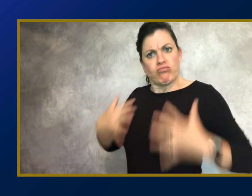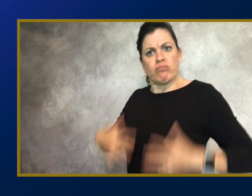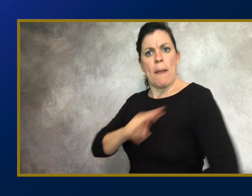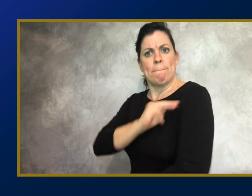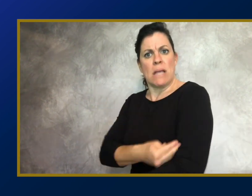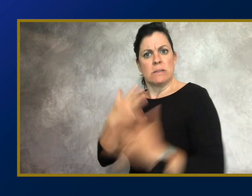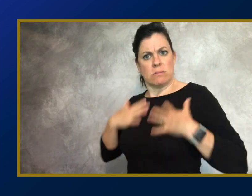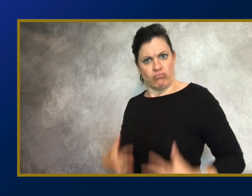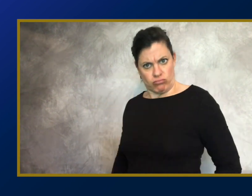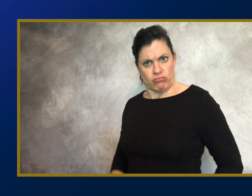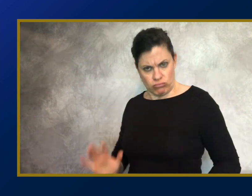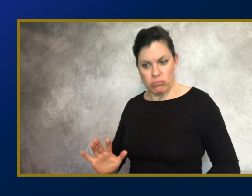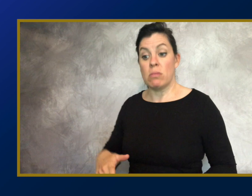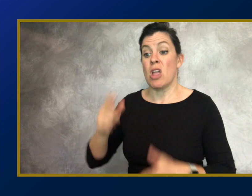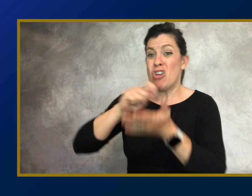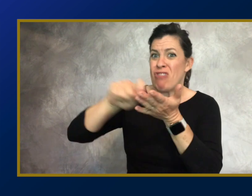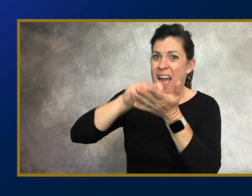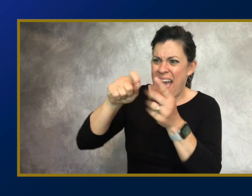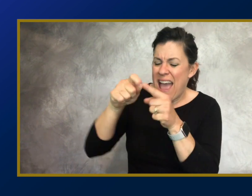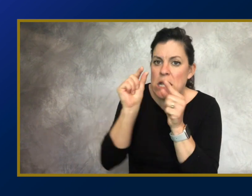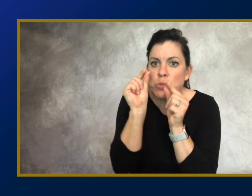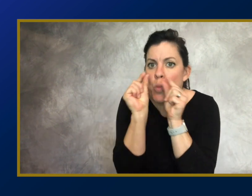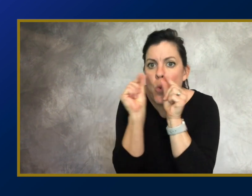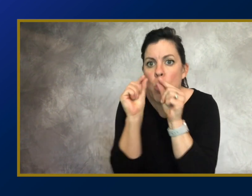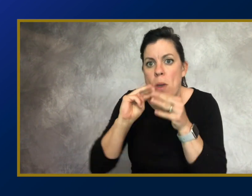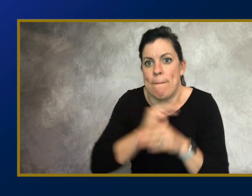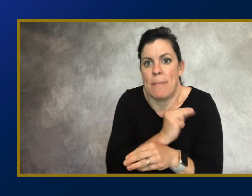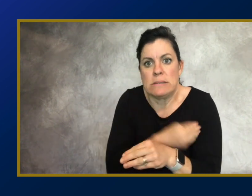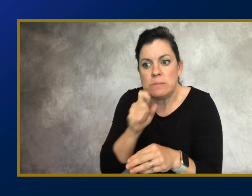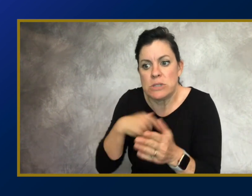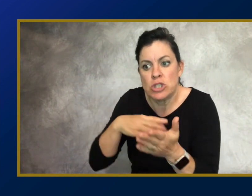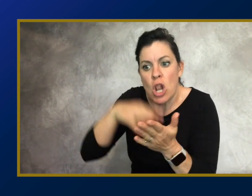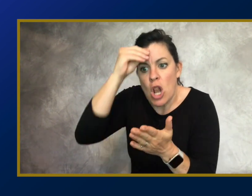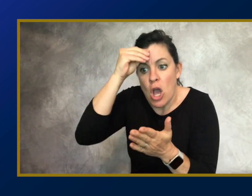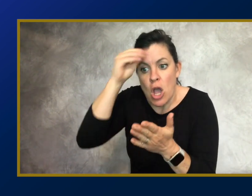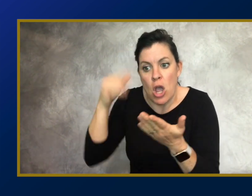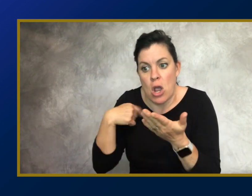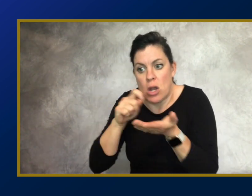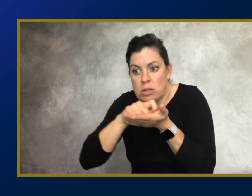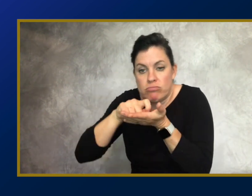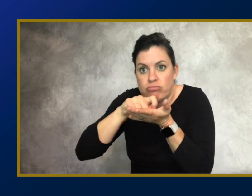stronger muscles. These children, also, if they're standing in line, if they're sitting on the floor,